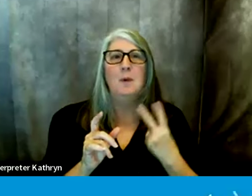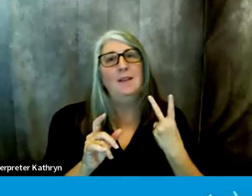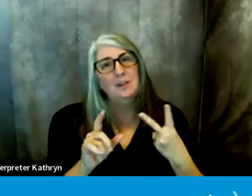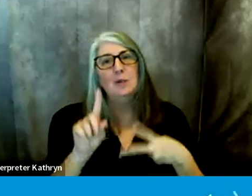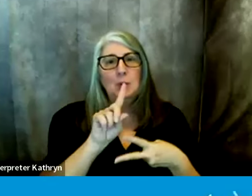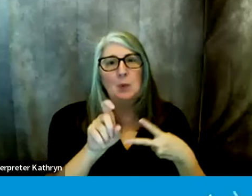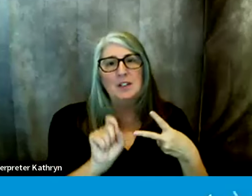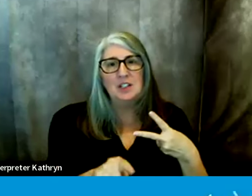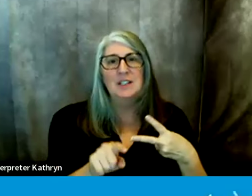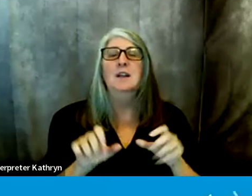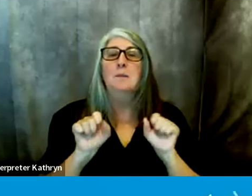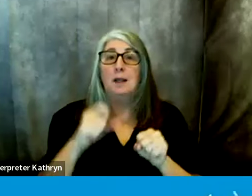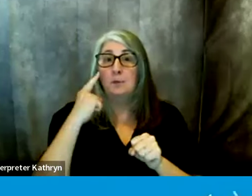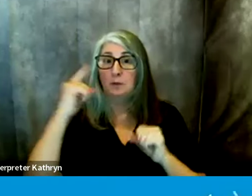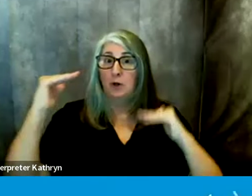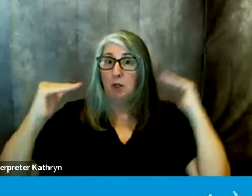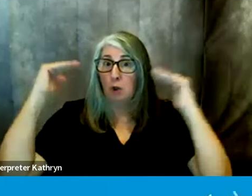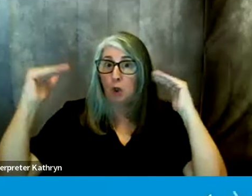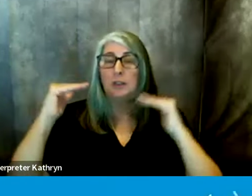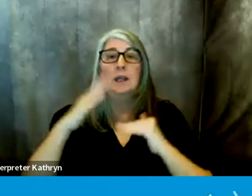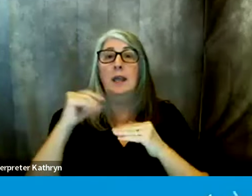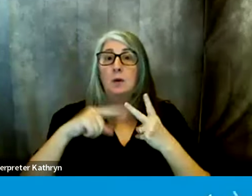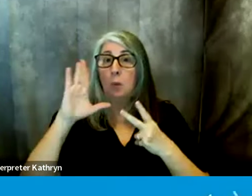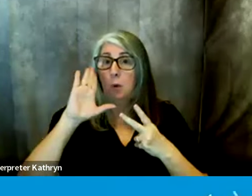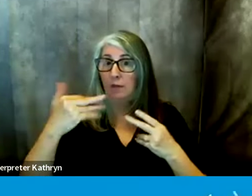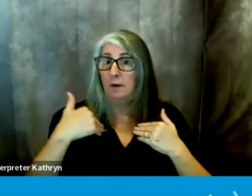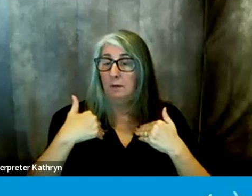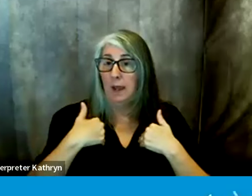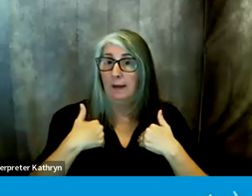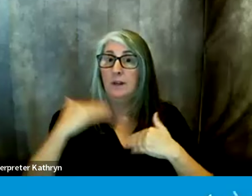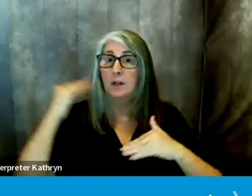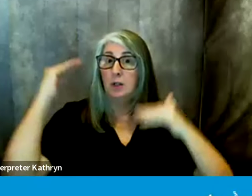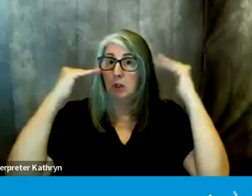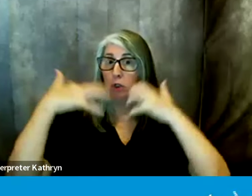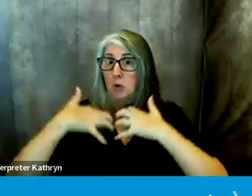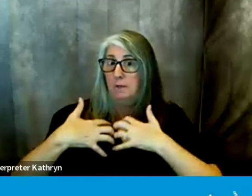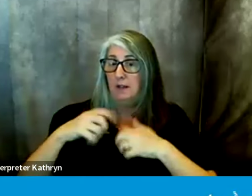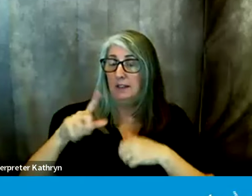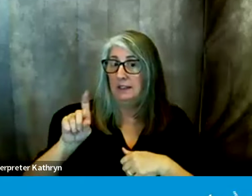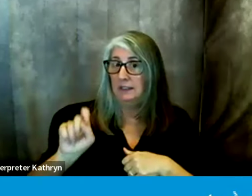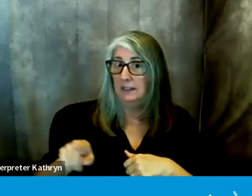Is it possible for adults and will there be an adult device? Theoretically, yes,